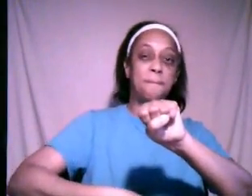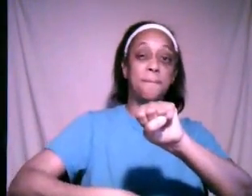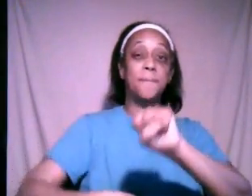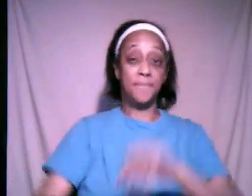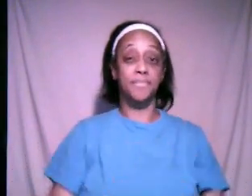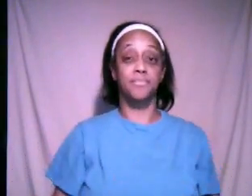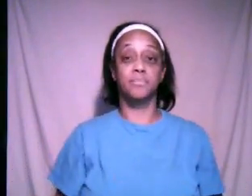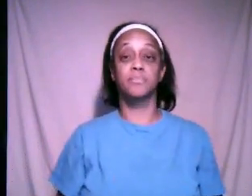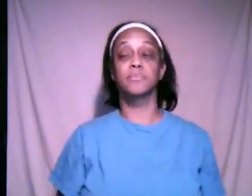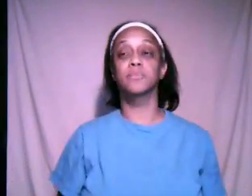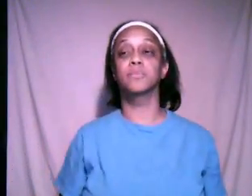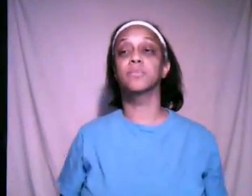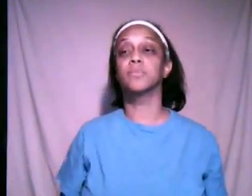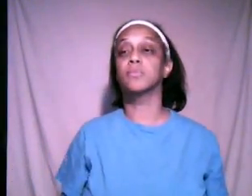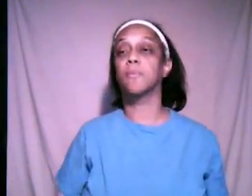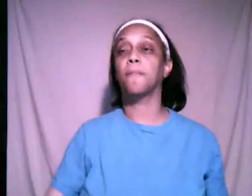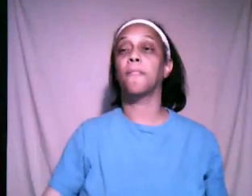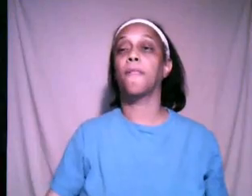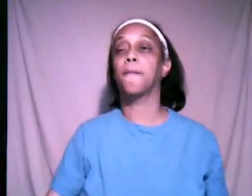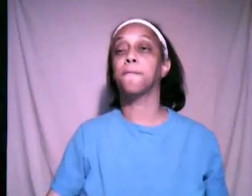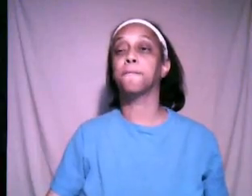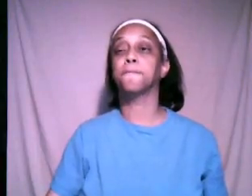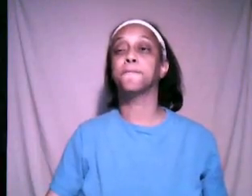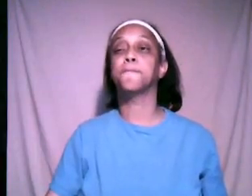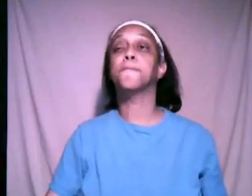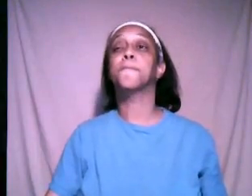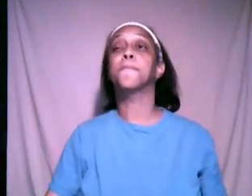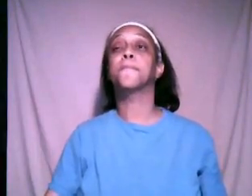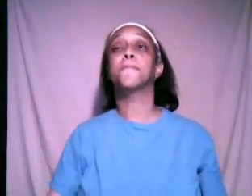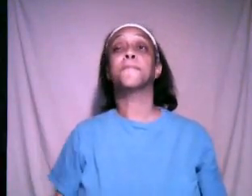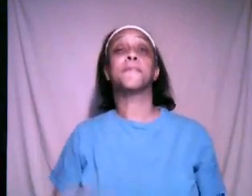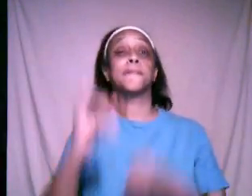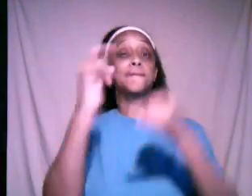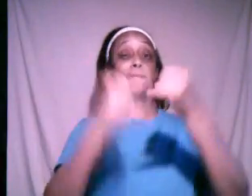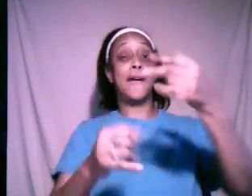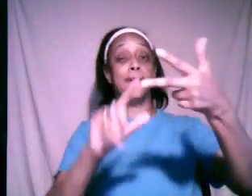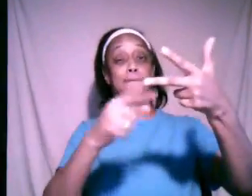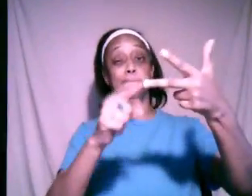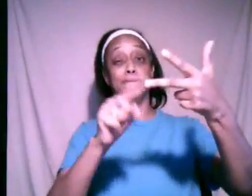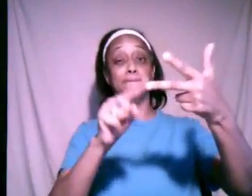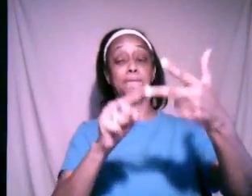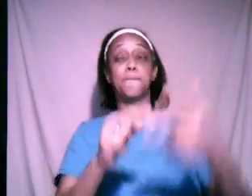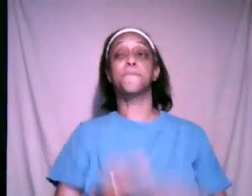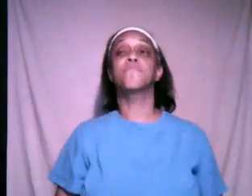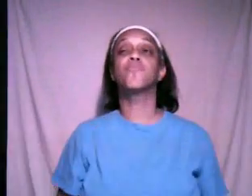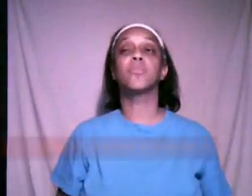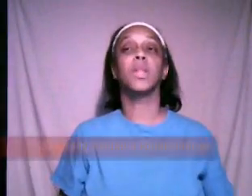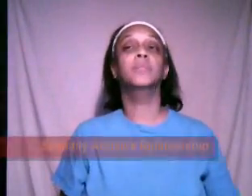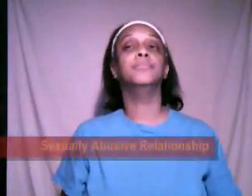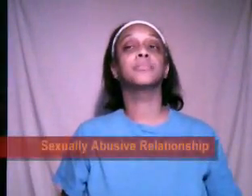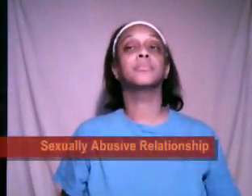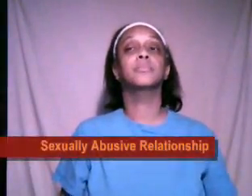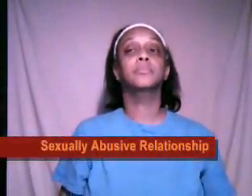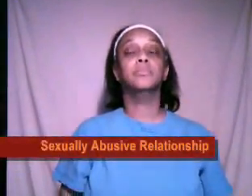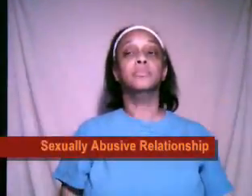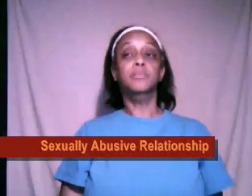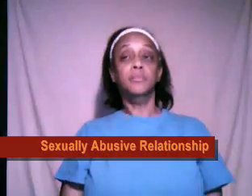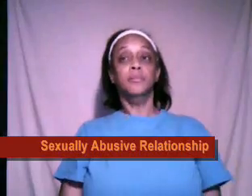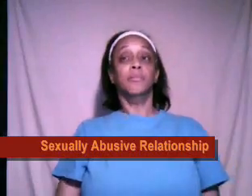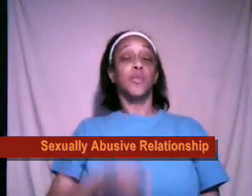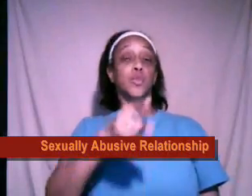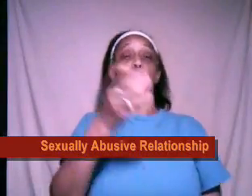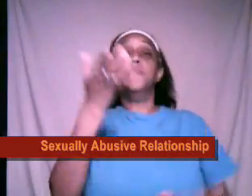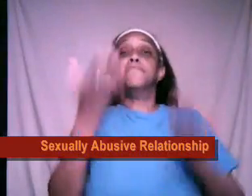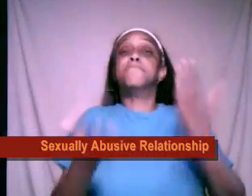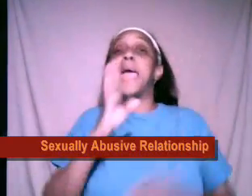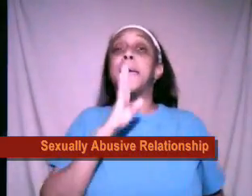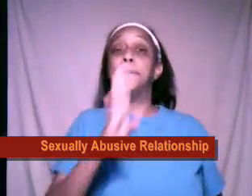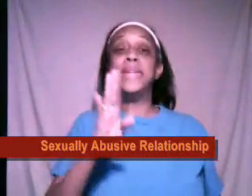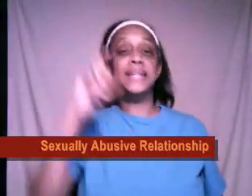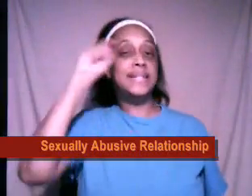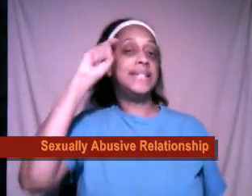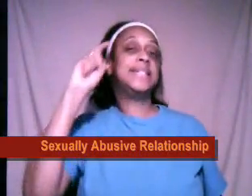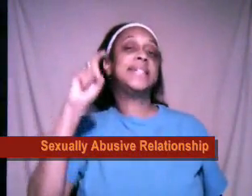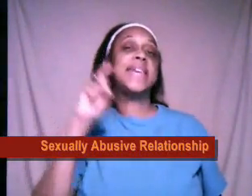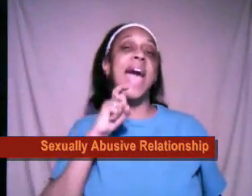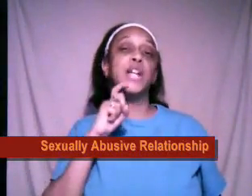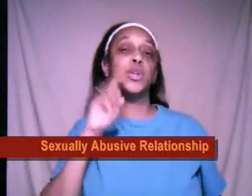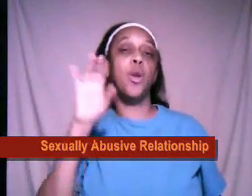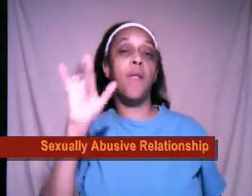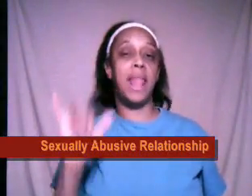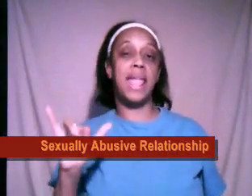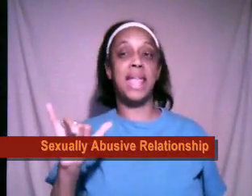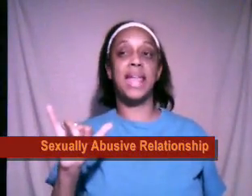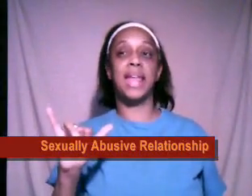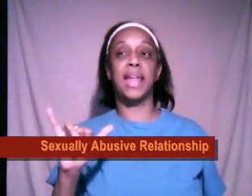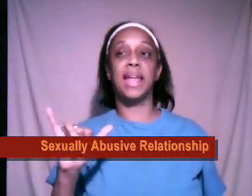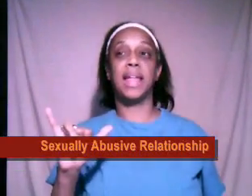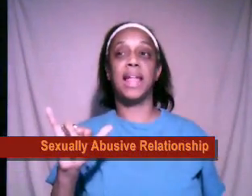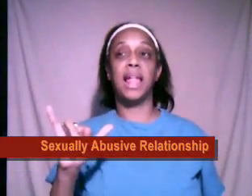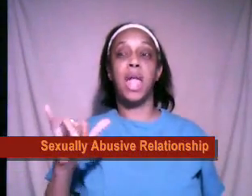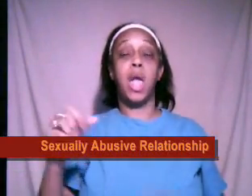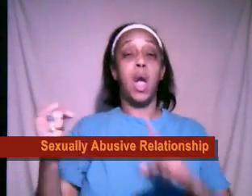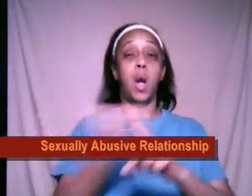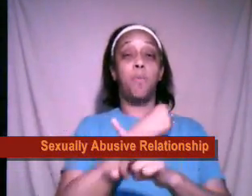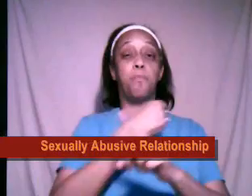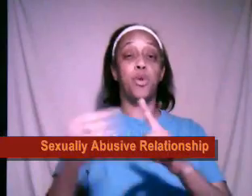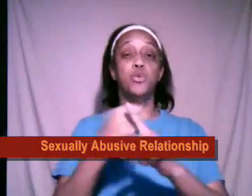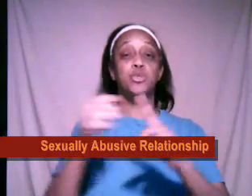3. You may be in a sexually abusive